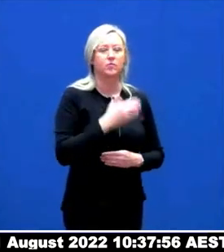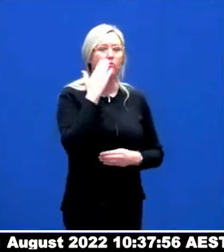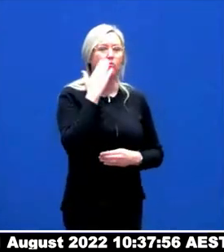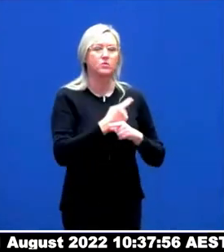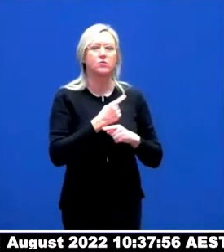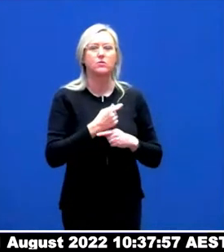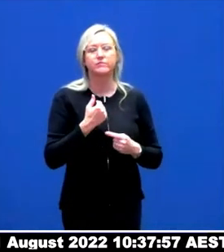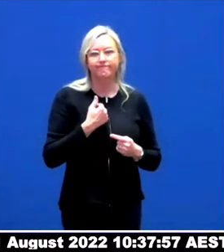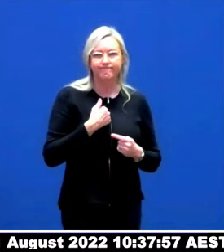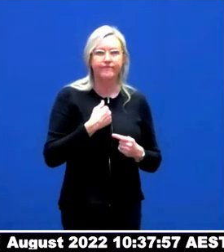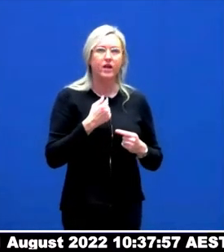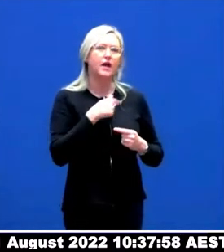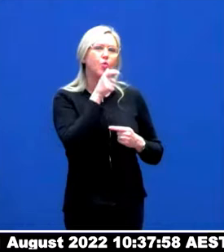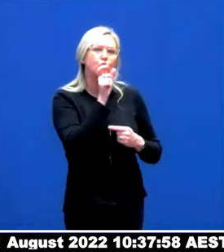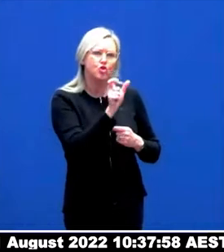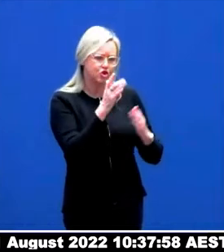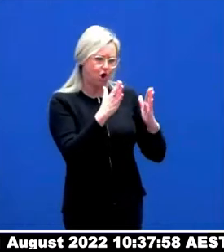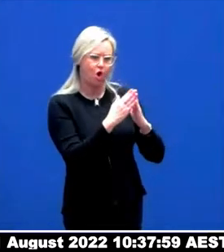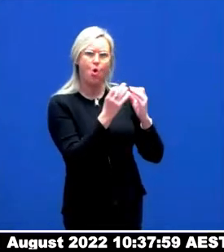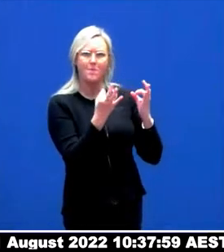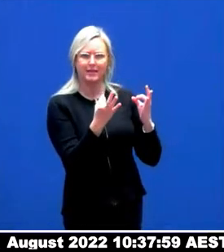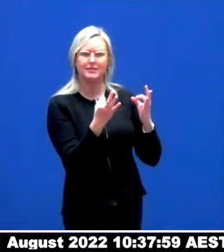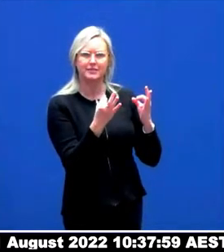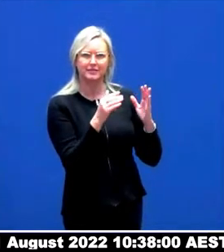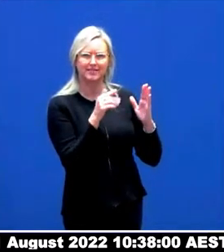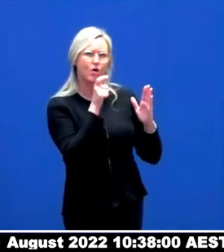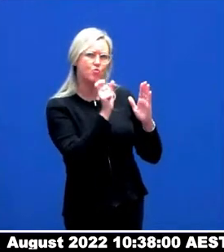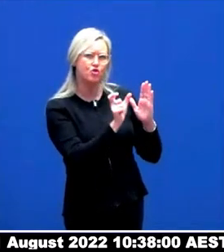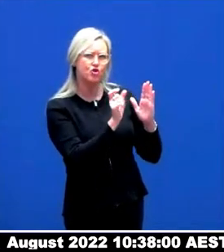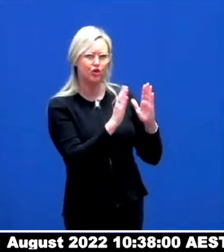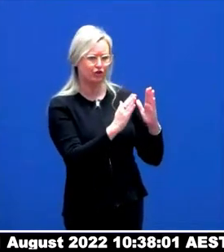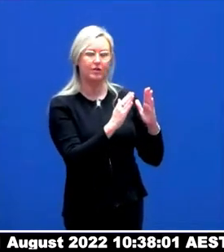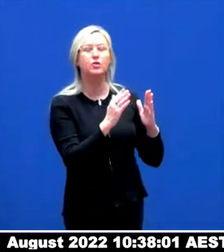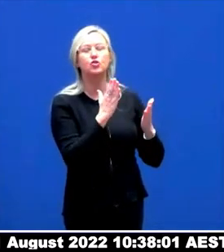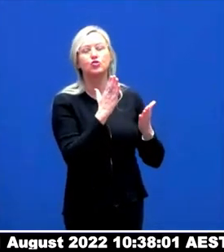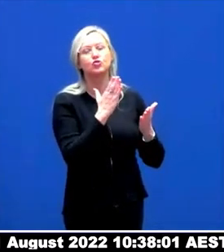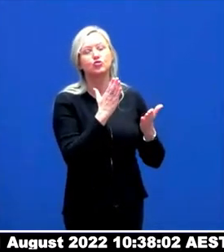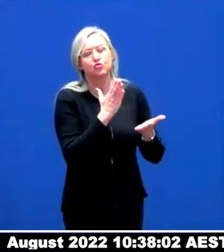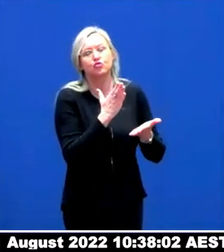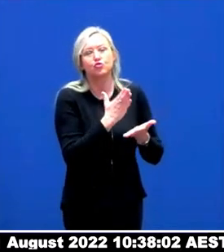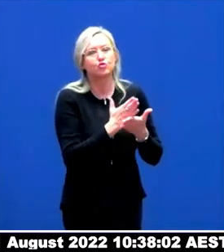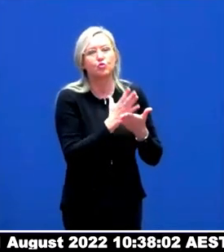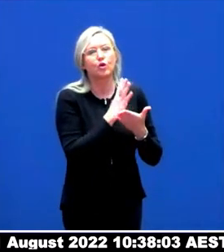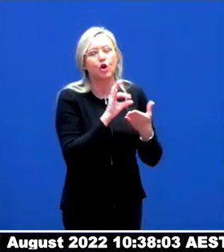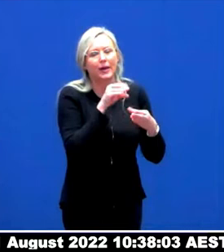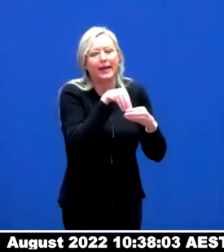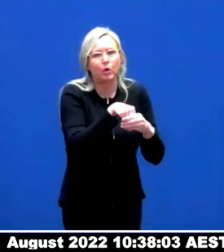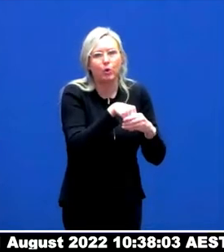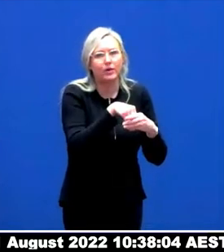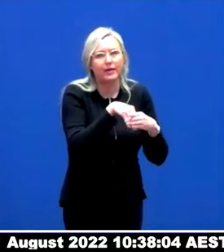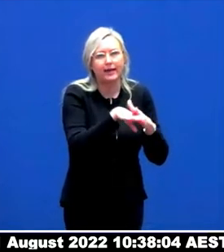the term "homelessness" is not specifically written into the Strategy, it was absolutely